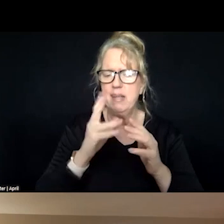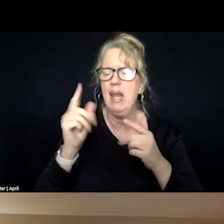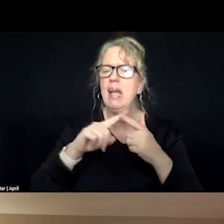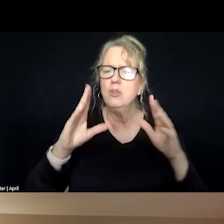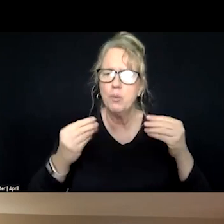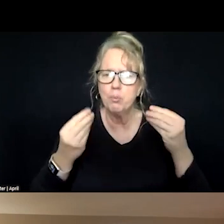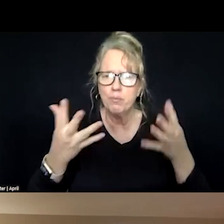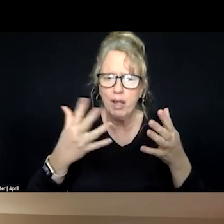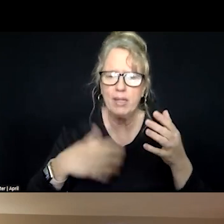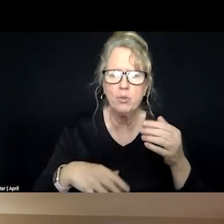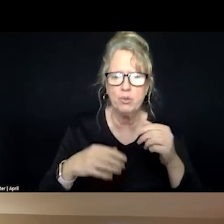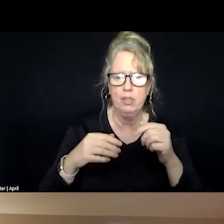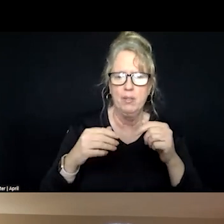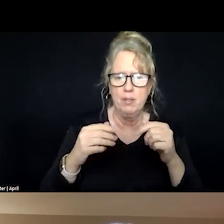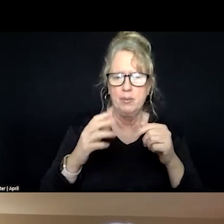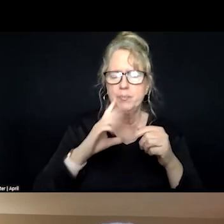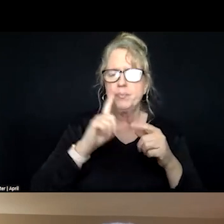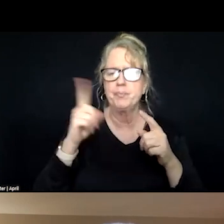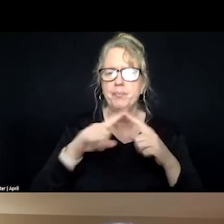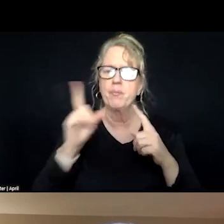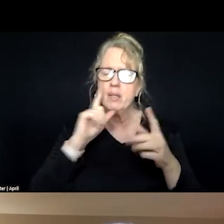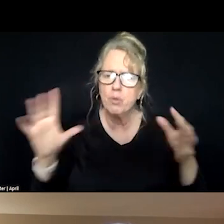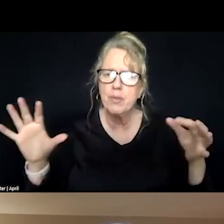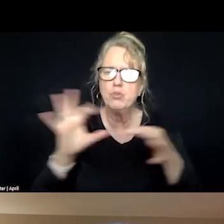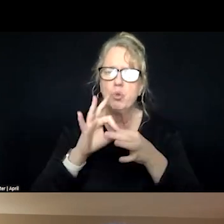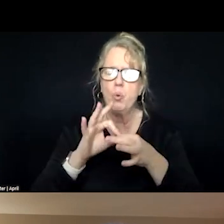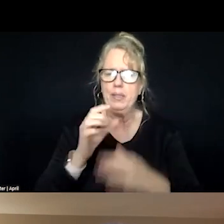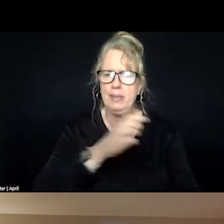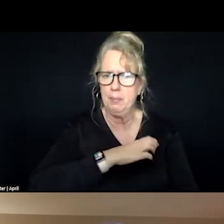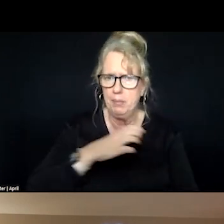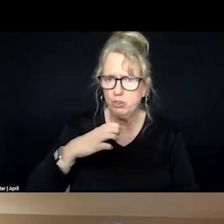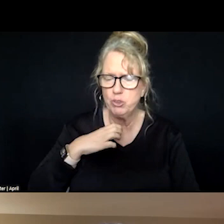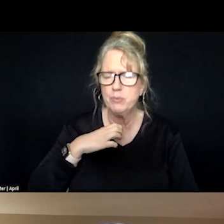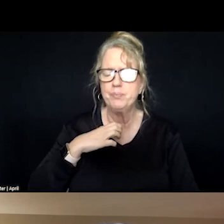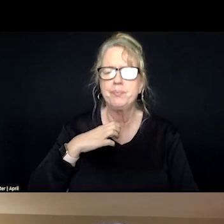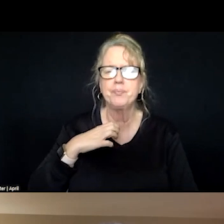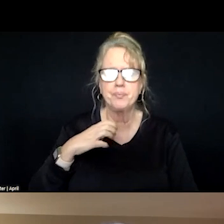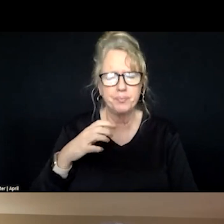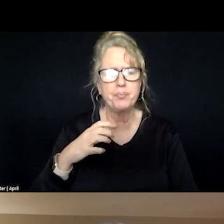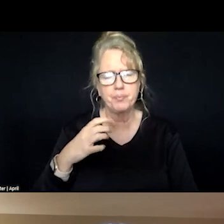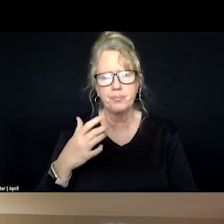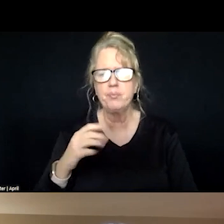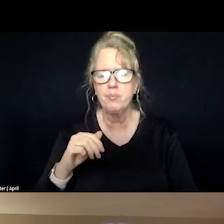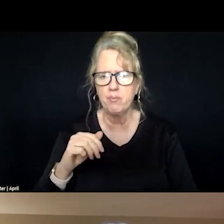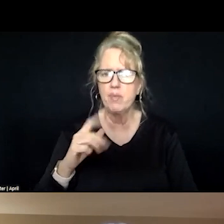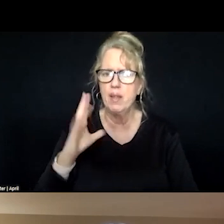AND THE REQUIREMENTS OF THE JOIN COMMISSION, WHICH PARALLEL THIS,